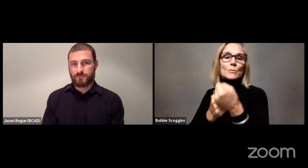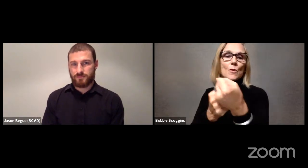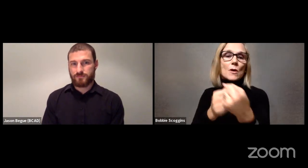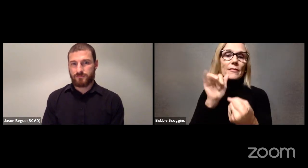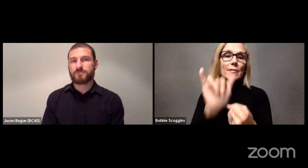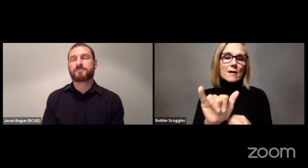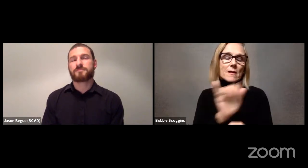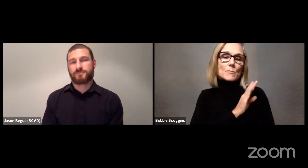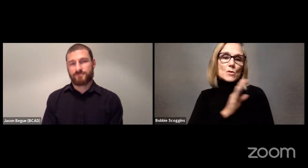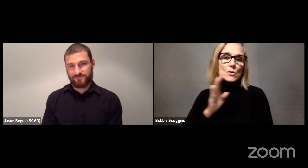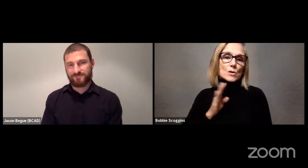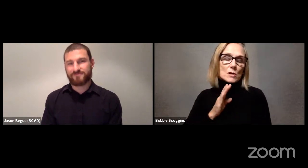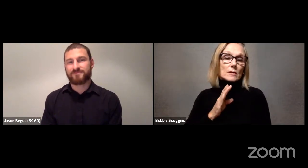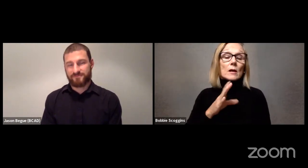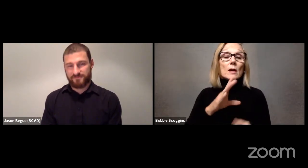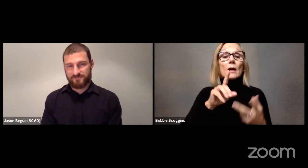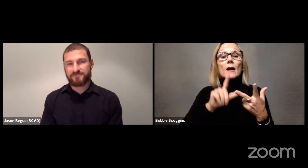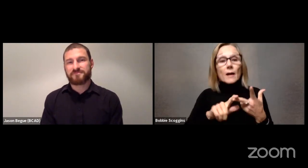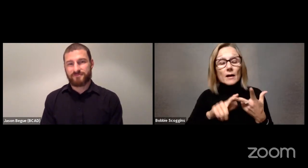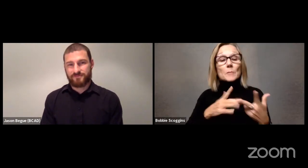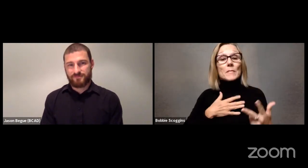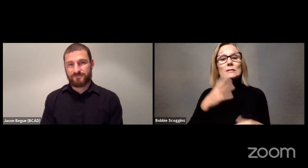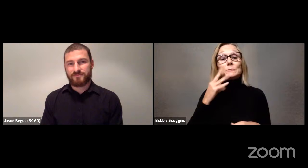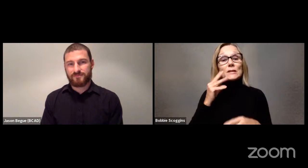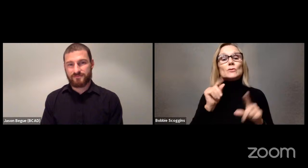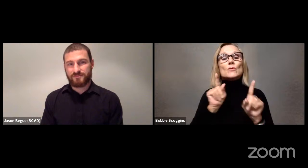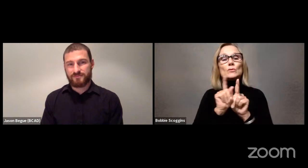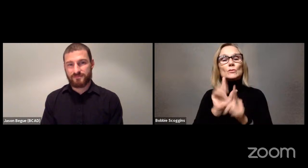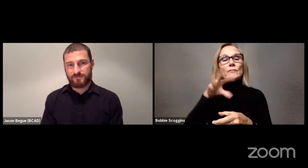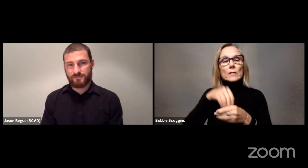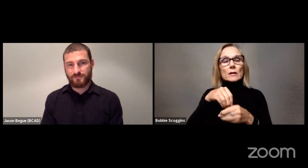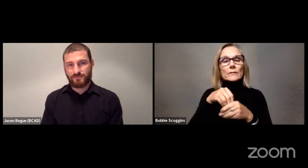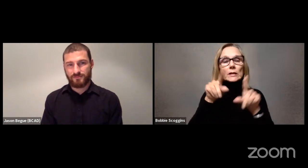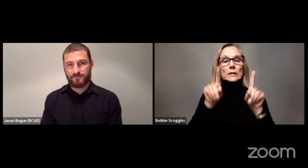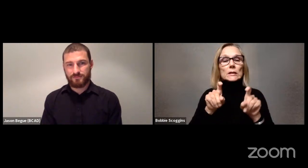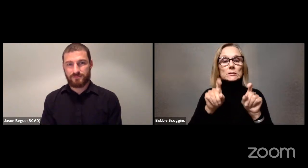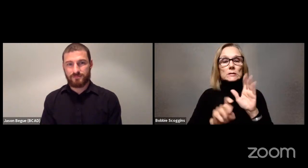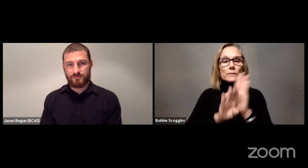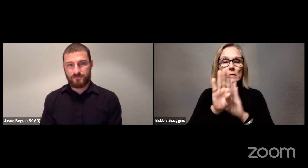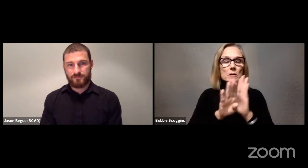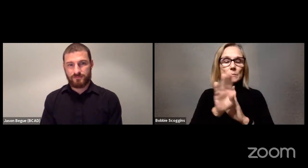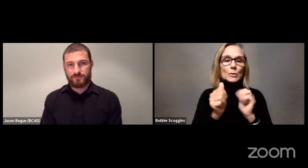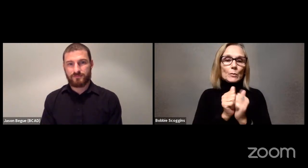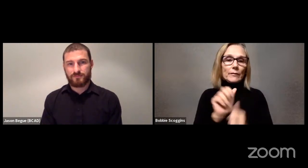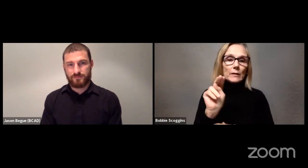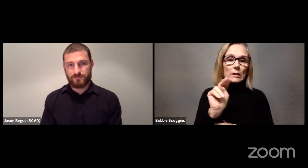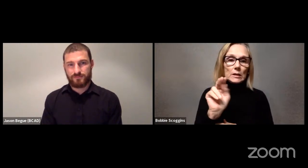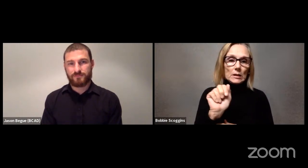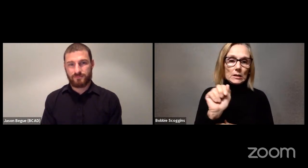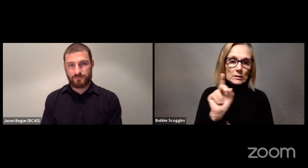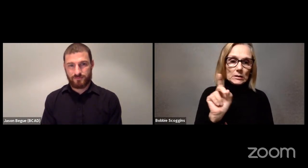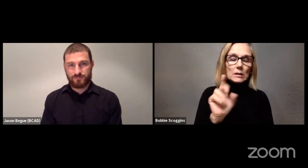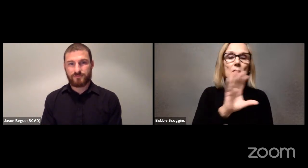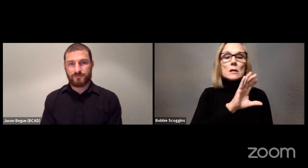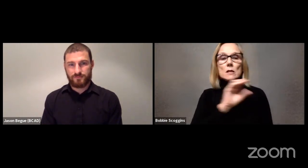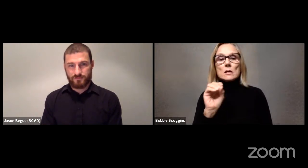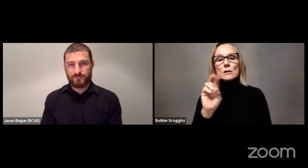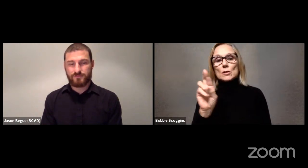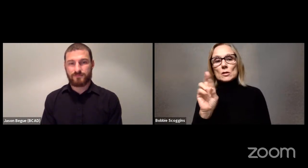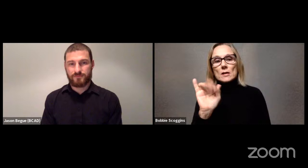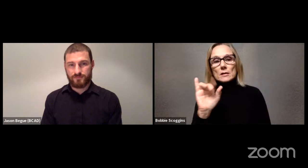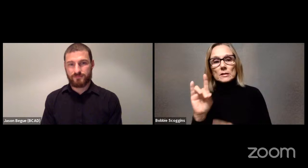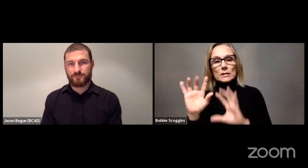and we would provide support to that board. I also have experience through testing with